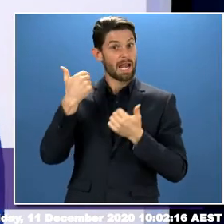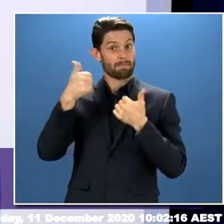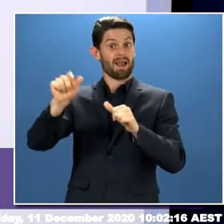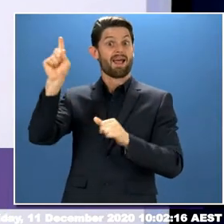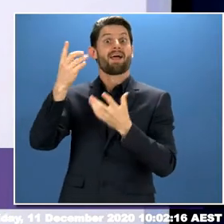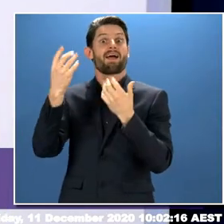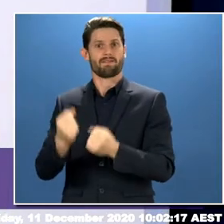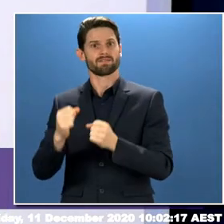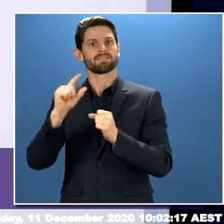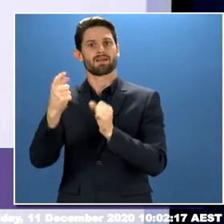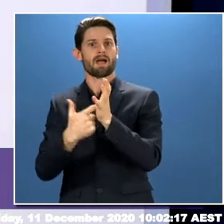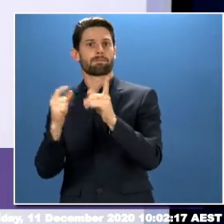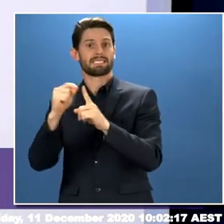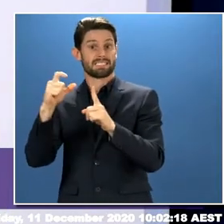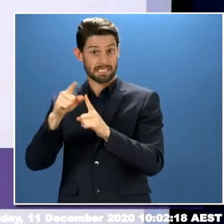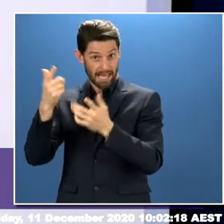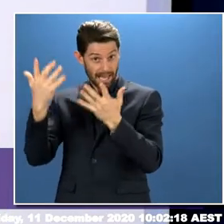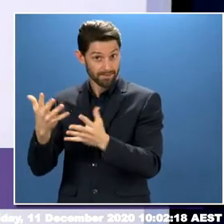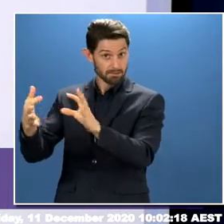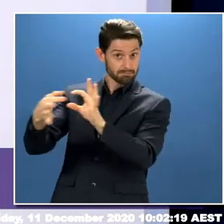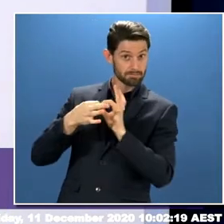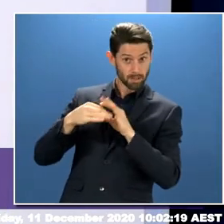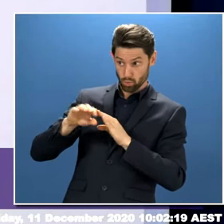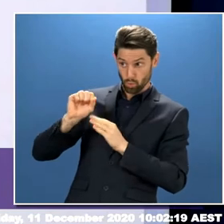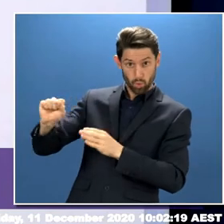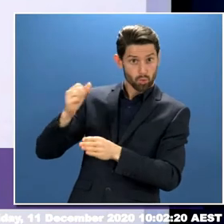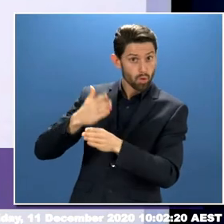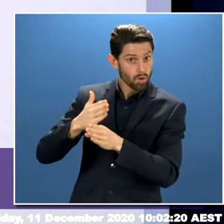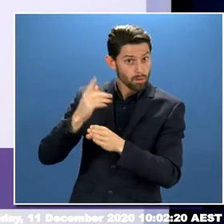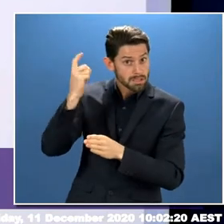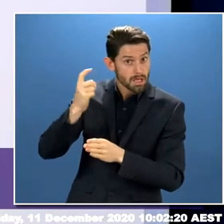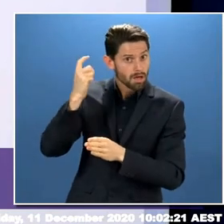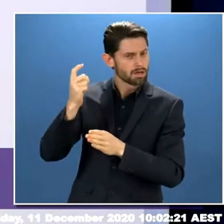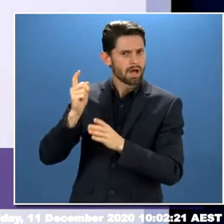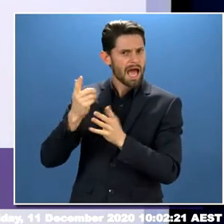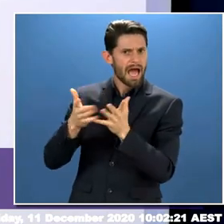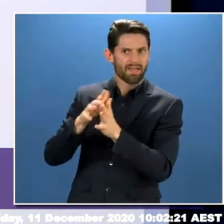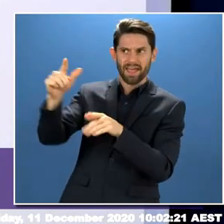with Disability to how you do your work and the approach that you take to policy?